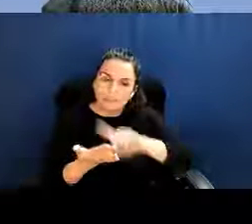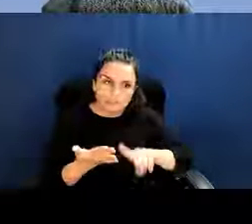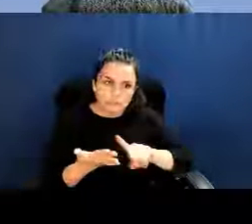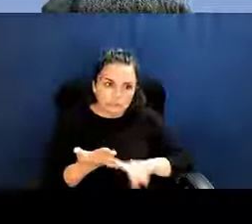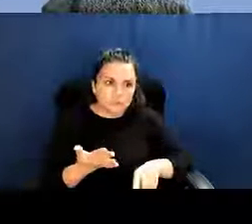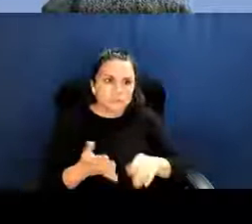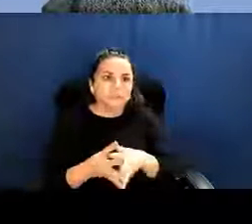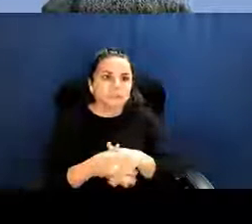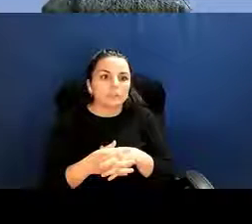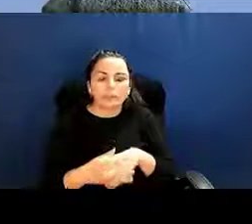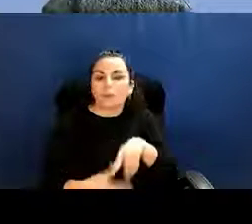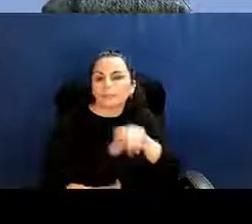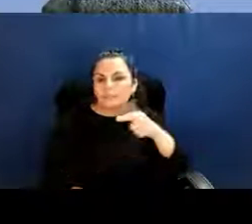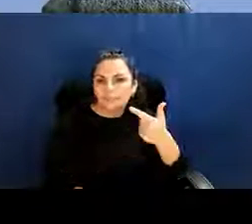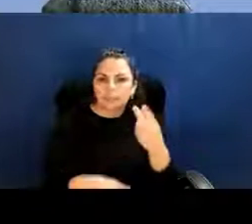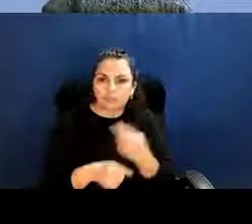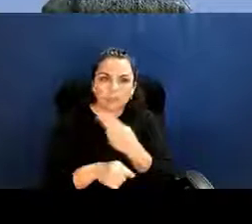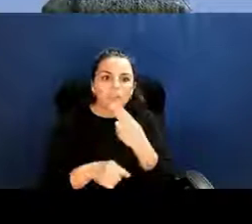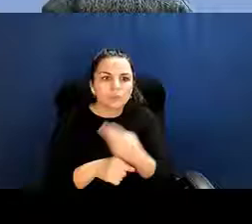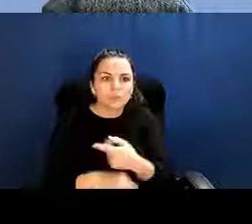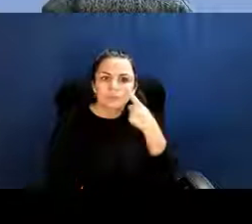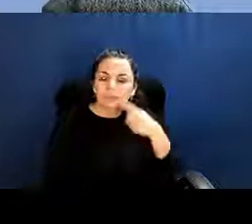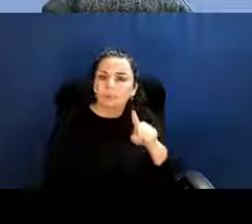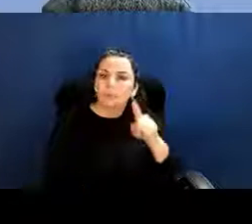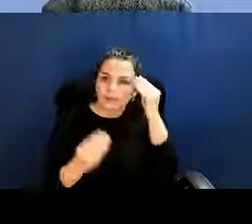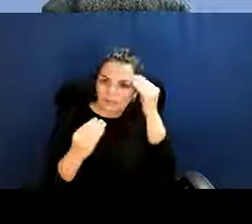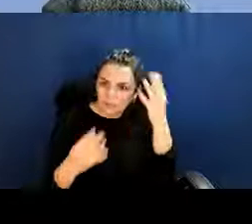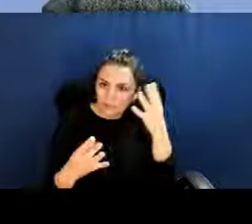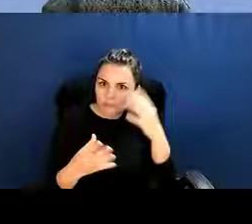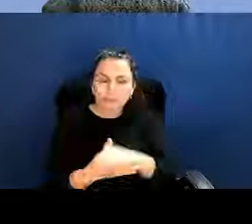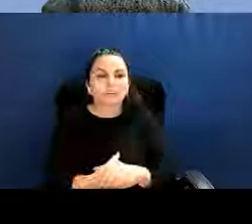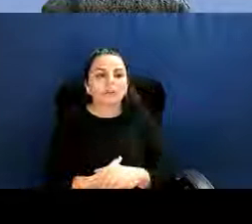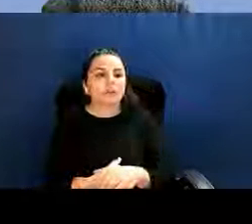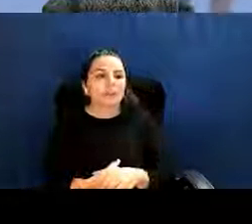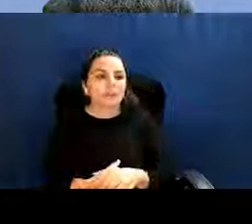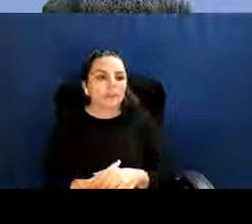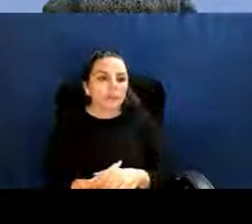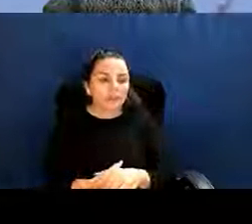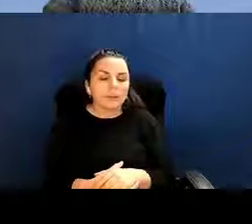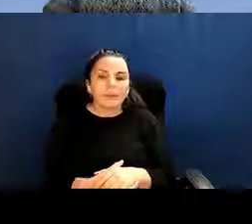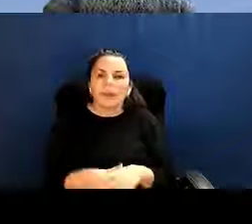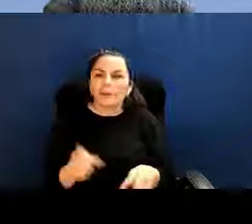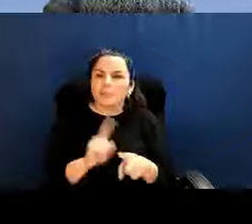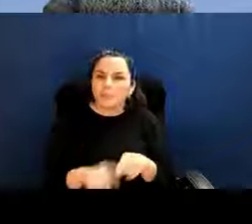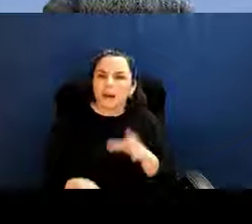use of biospecimens or information. So I'm going to leave you to read the rest,